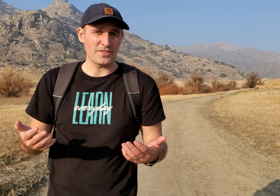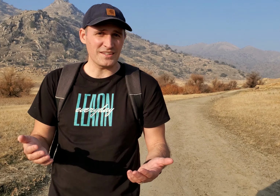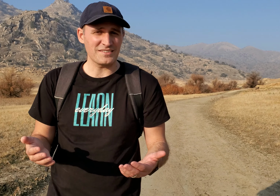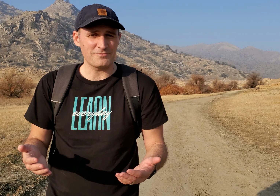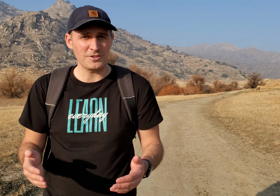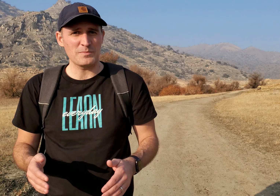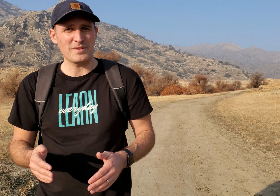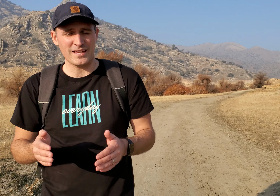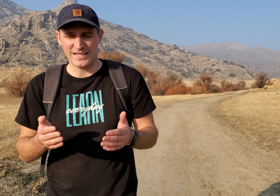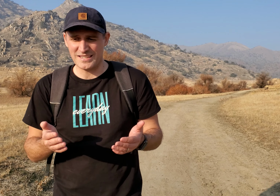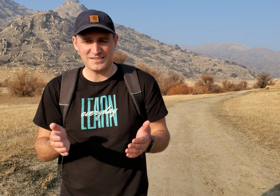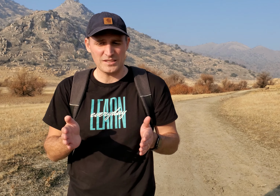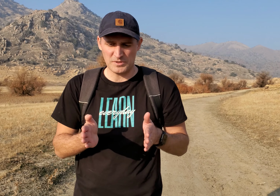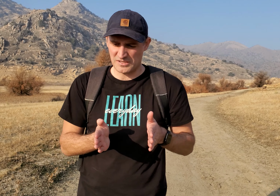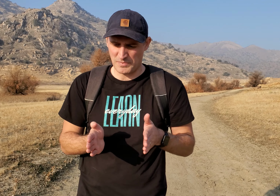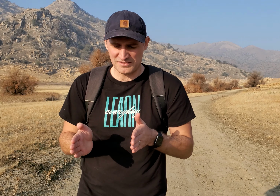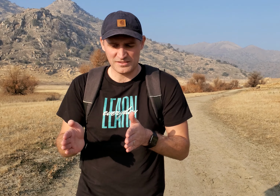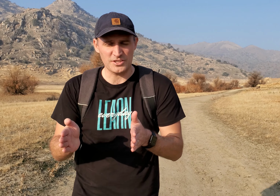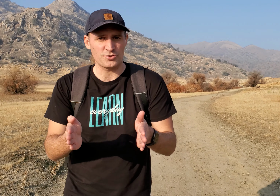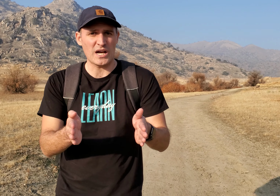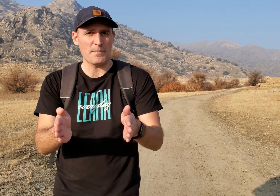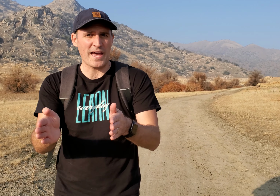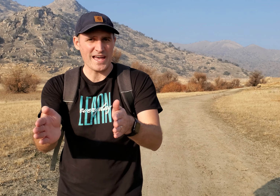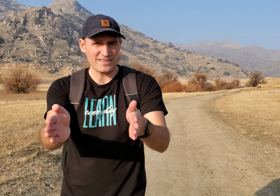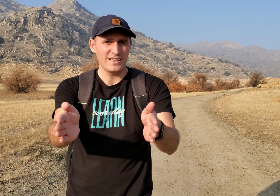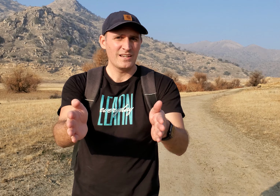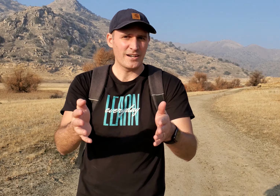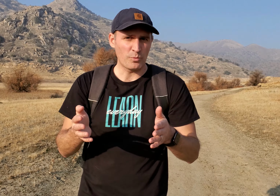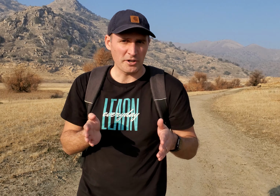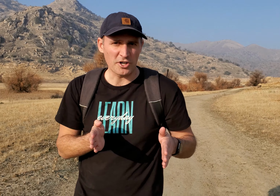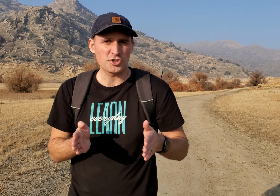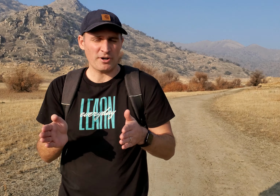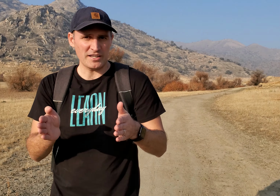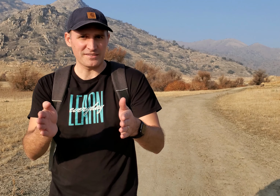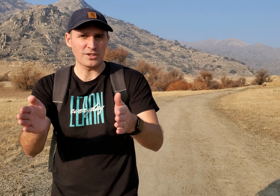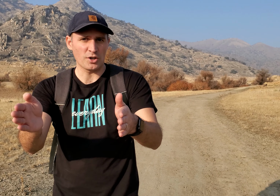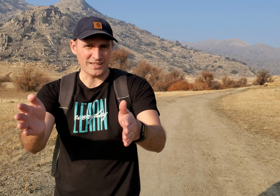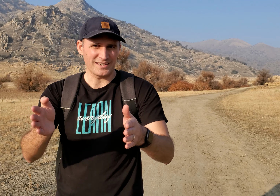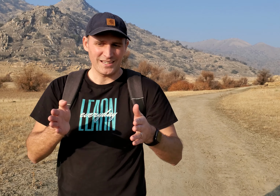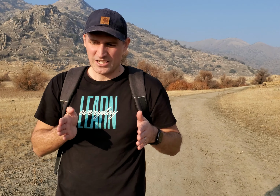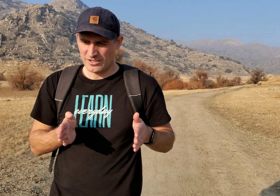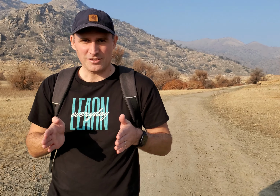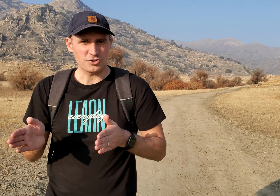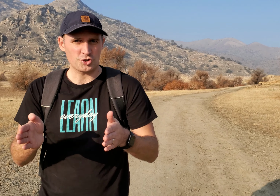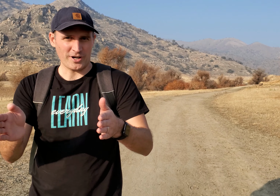this is really easy we just basically draw a path of where our trail is going, so trail.